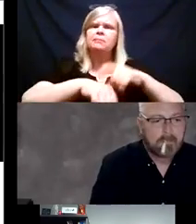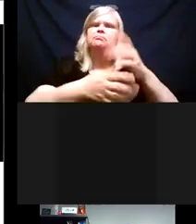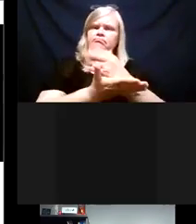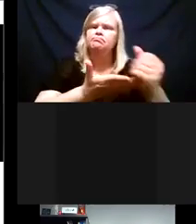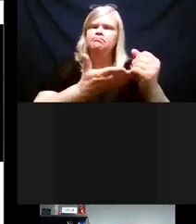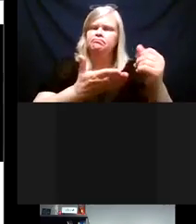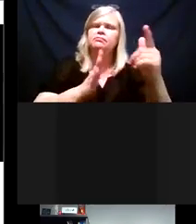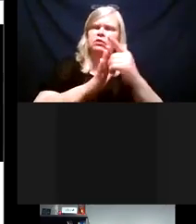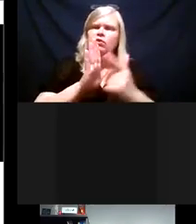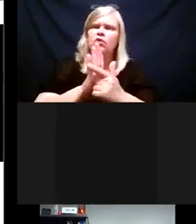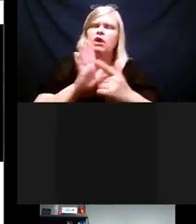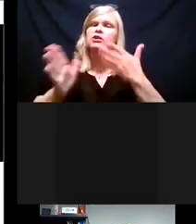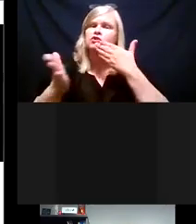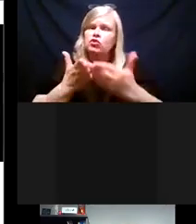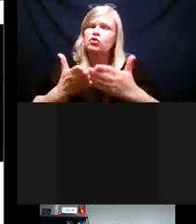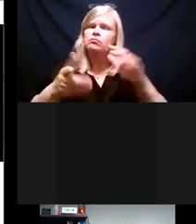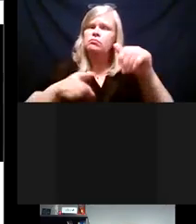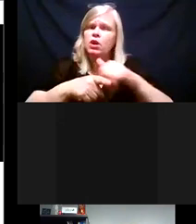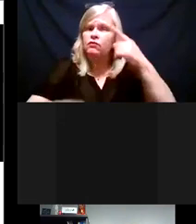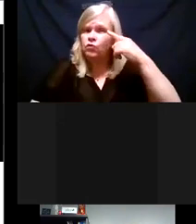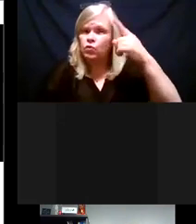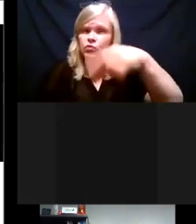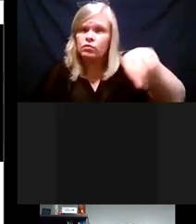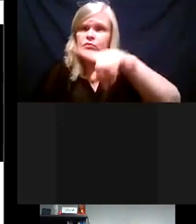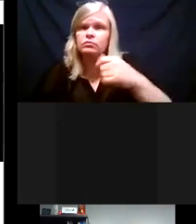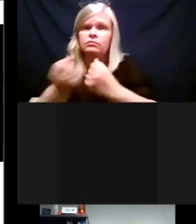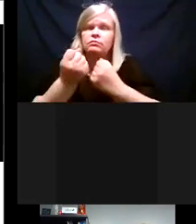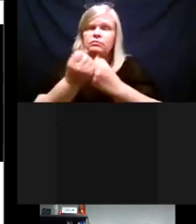FROM AN ADVOCATE STANDPOINT TO MAYBE TEMPER EXPECTATIONS WITH